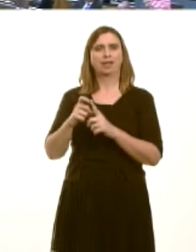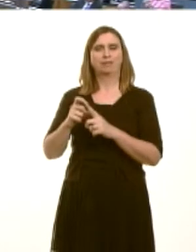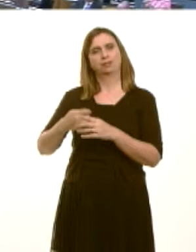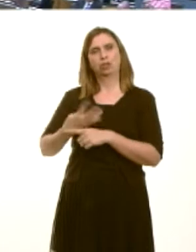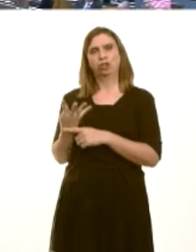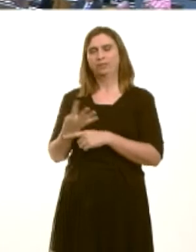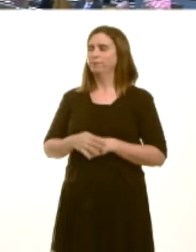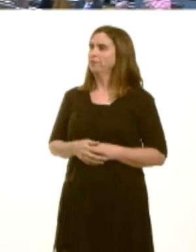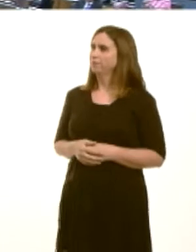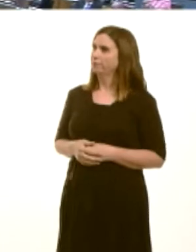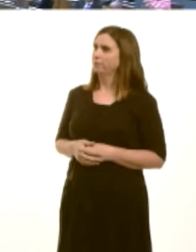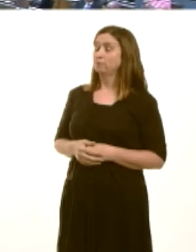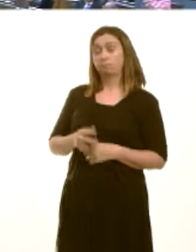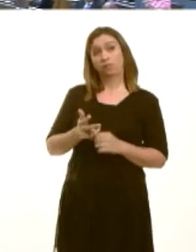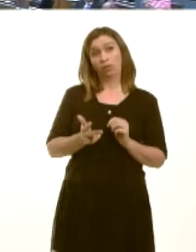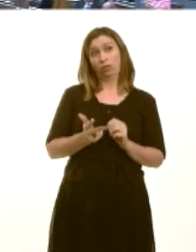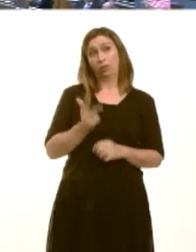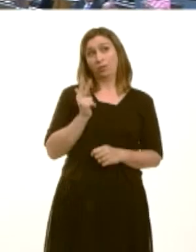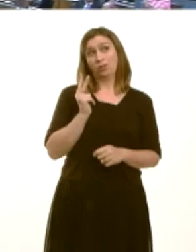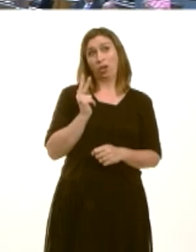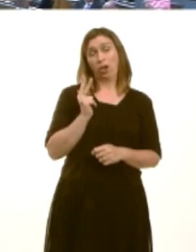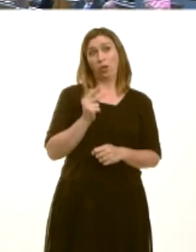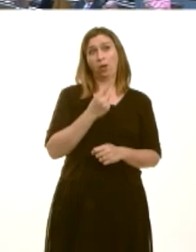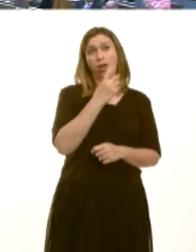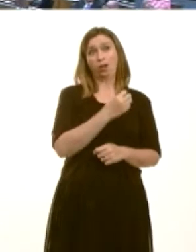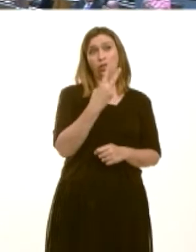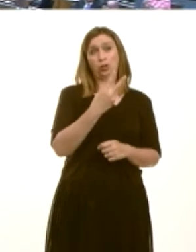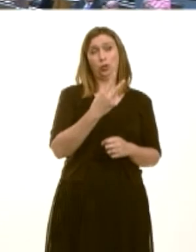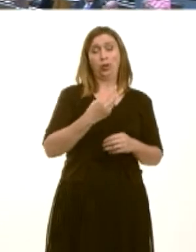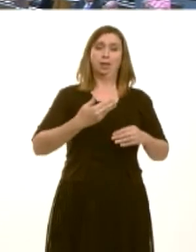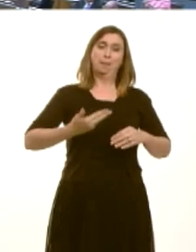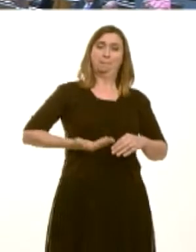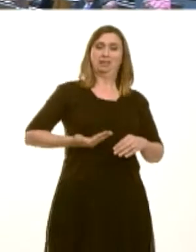First Minister, three weeks ago, 102 businessmen and women wrote a letter at the start of the